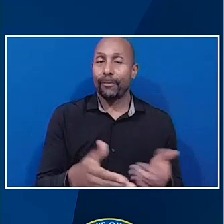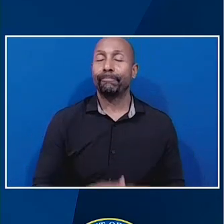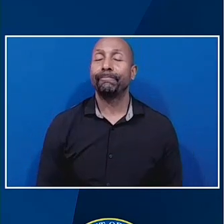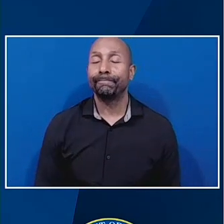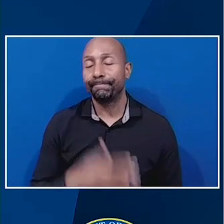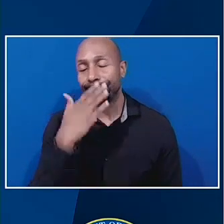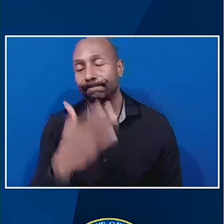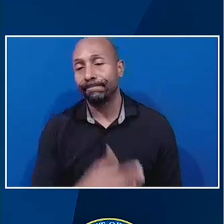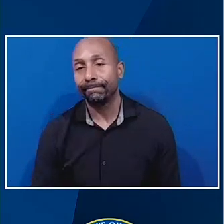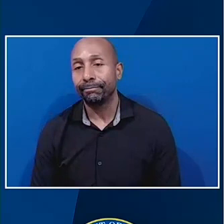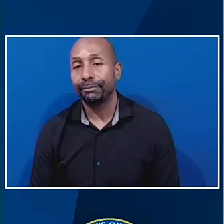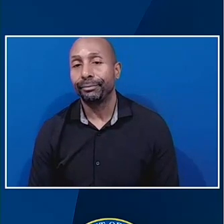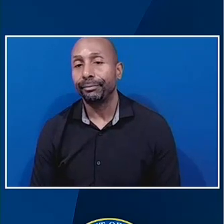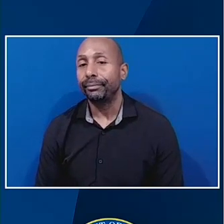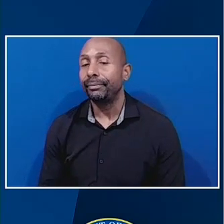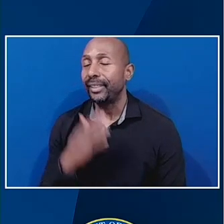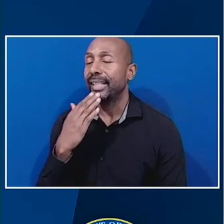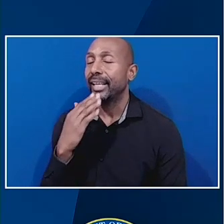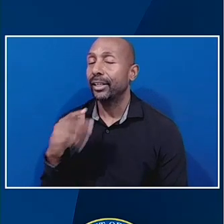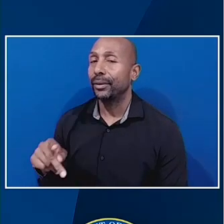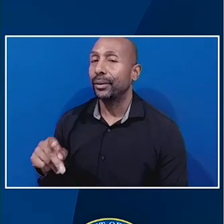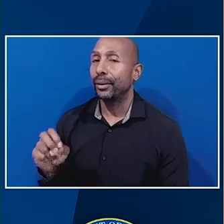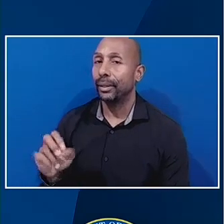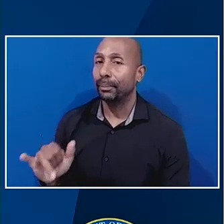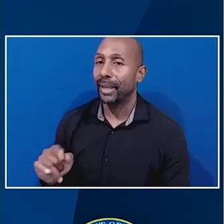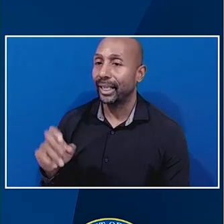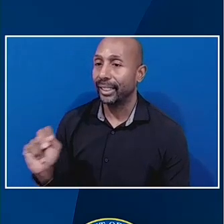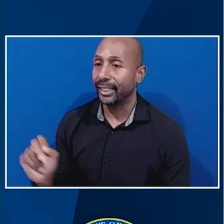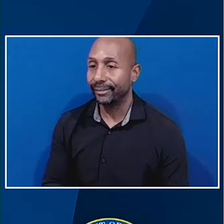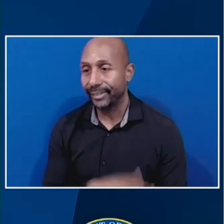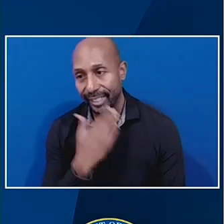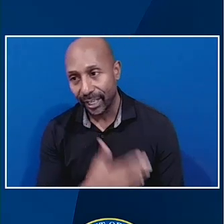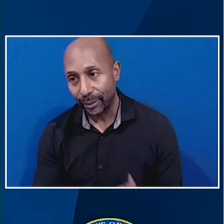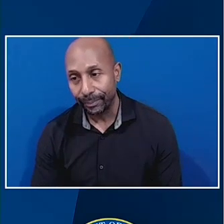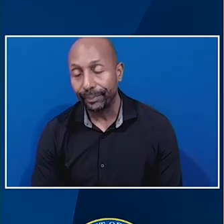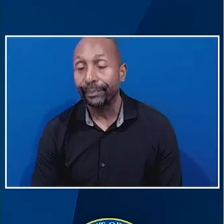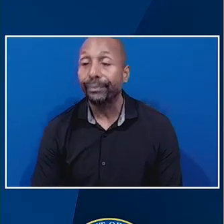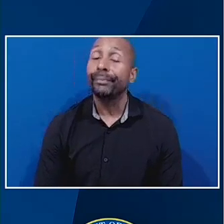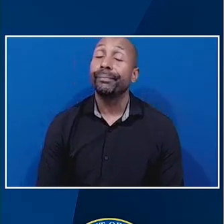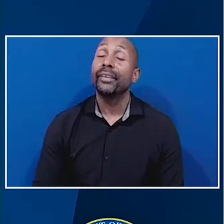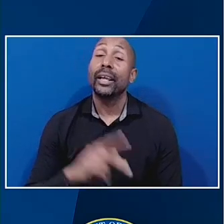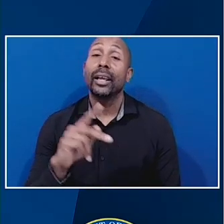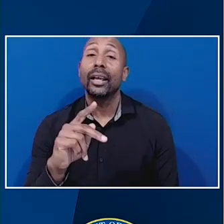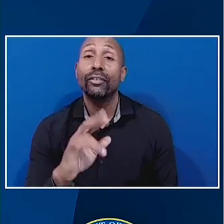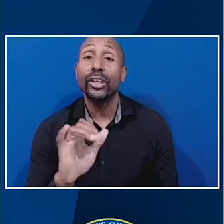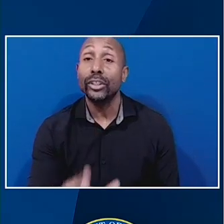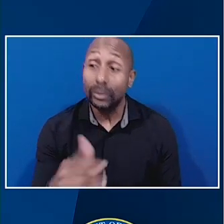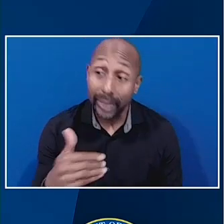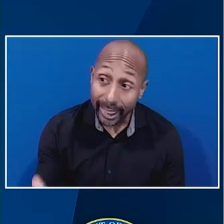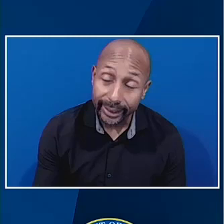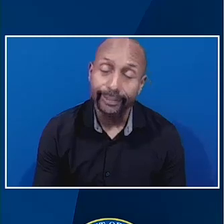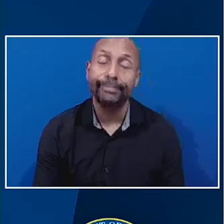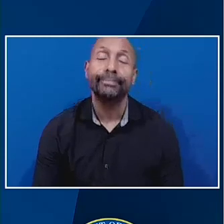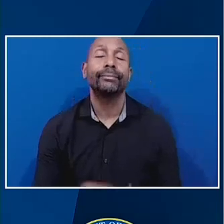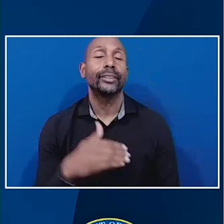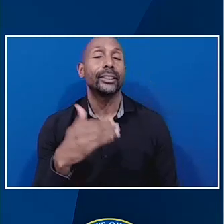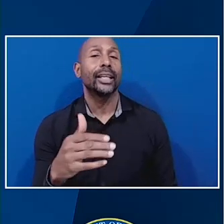Thank you, Peyton. Thank you Krystil, who's next? Our next speaker is Cathy Wiskes from the